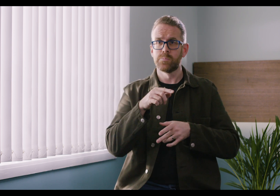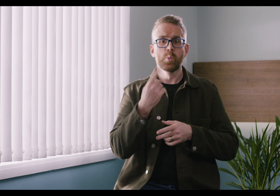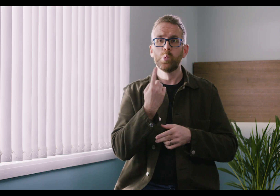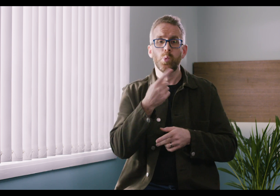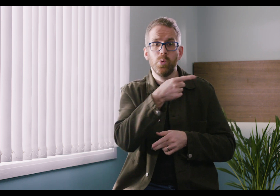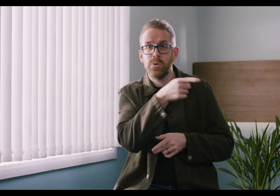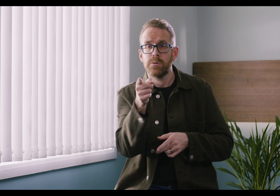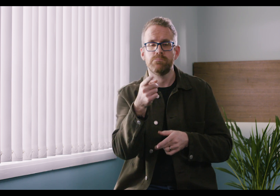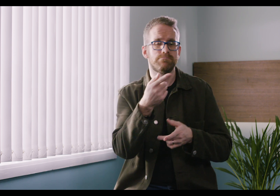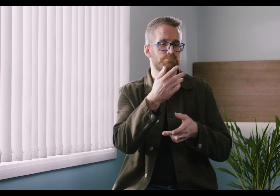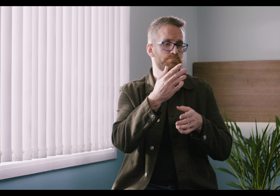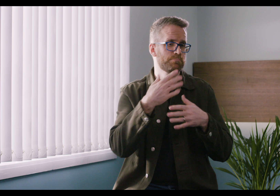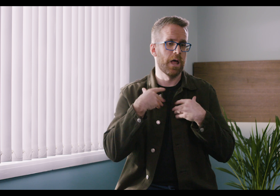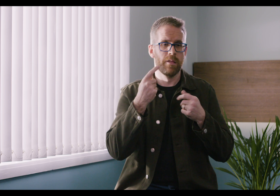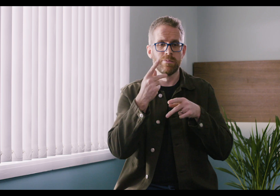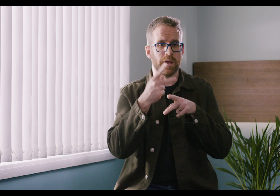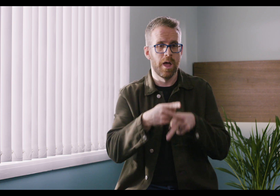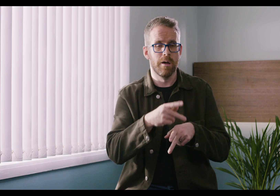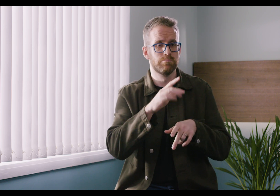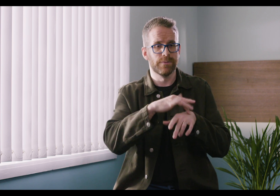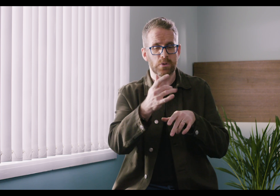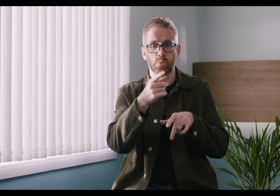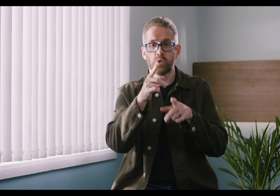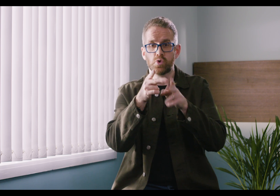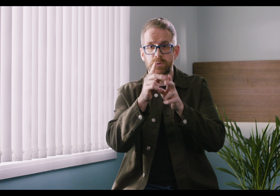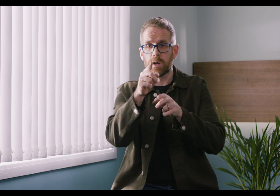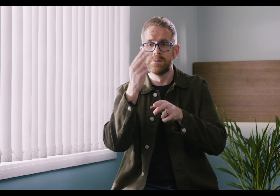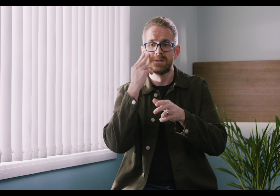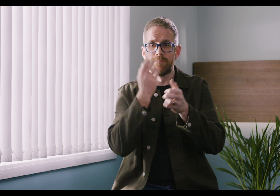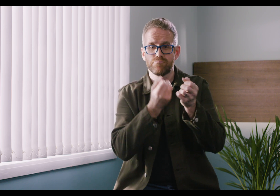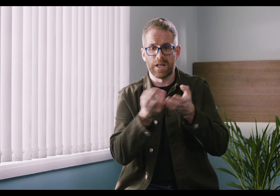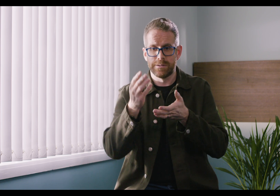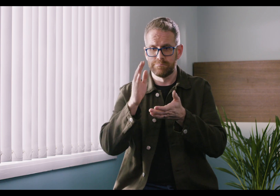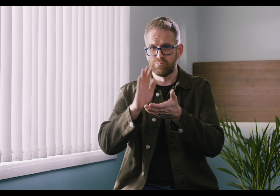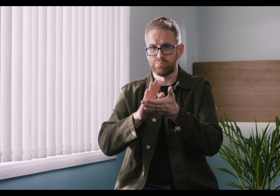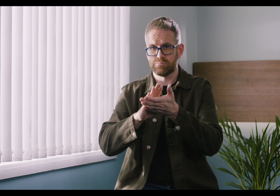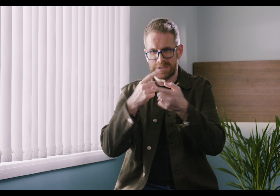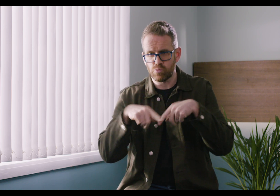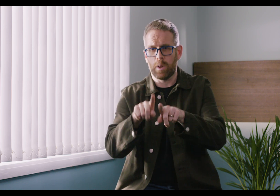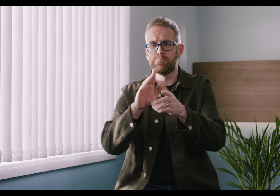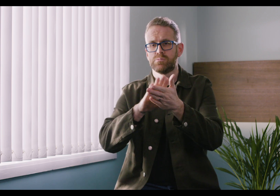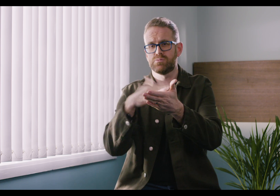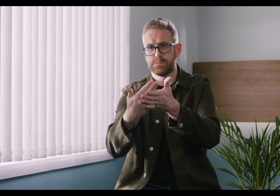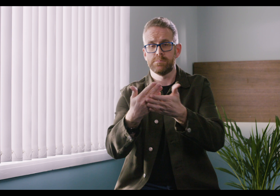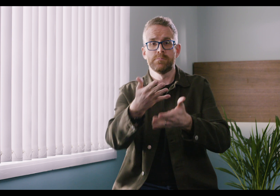and in order to communicate with our healthcare professional we use an interpreter, or an intralingual relay interpreter perhaps,